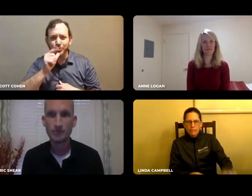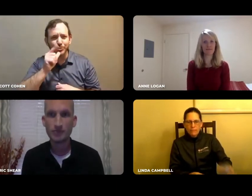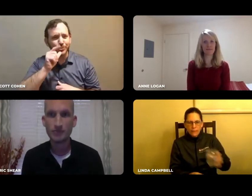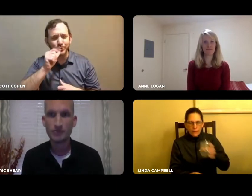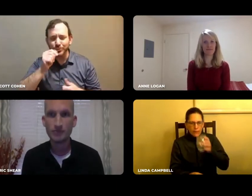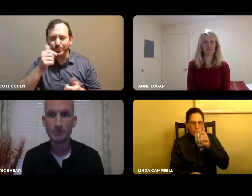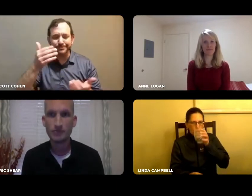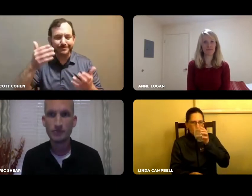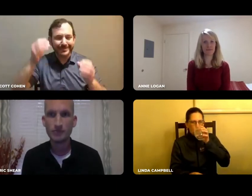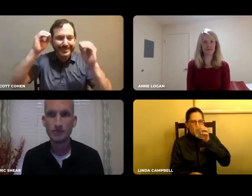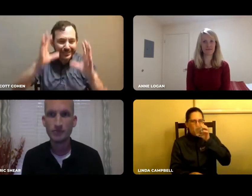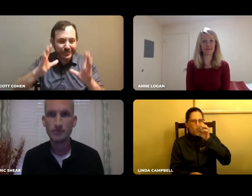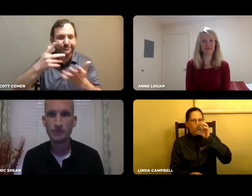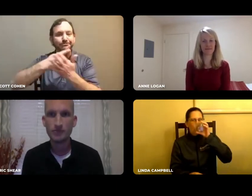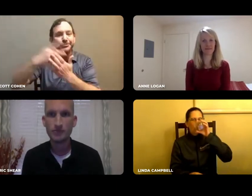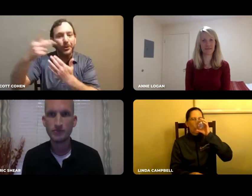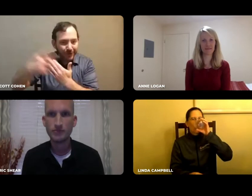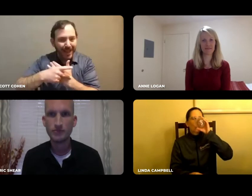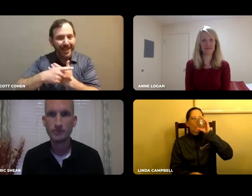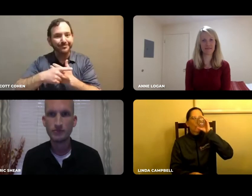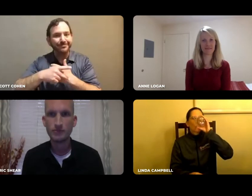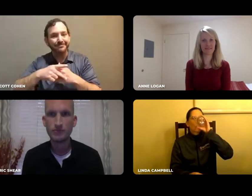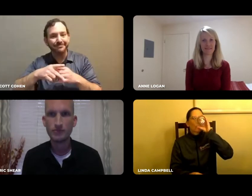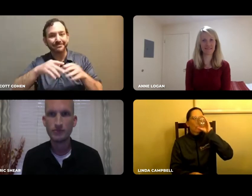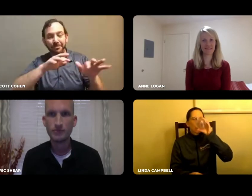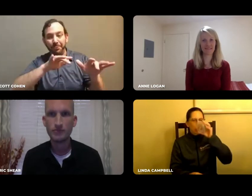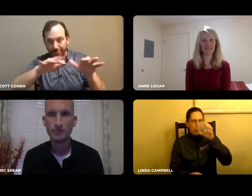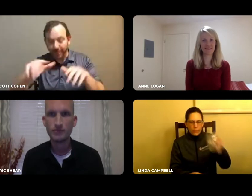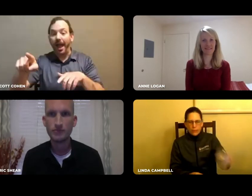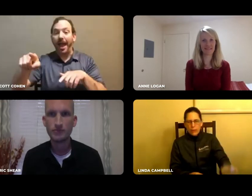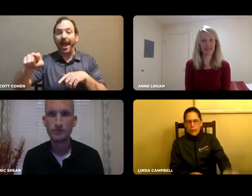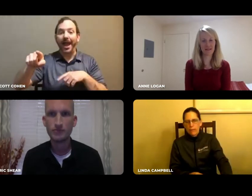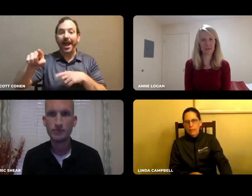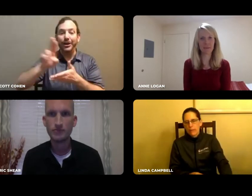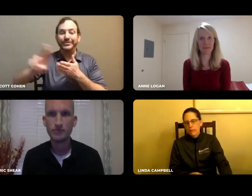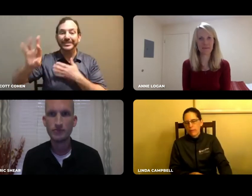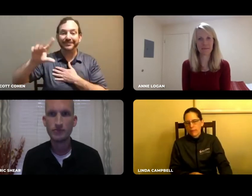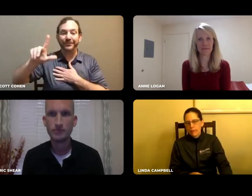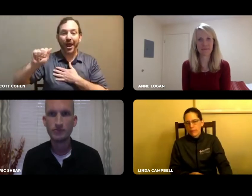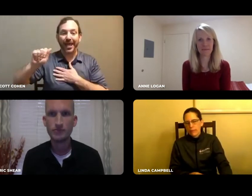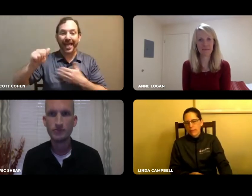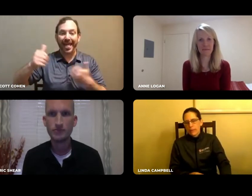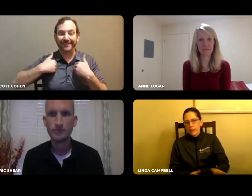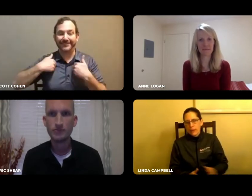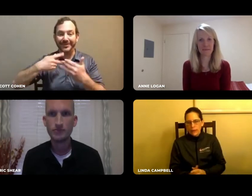then you found a school and professor